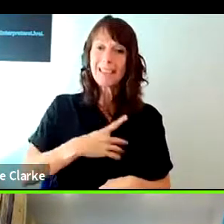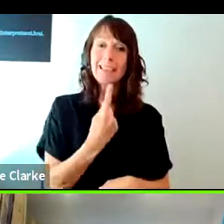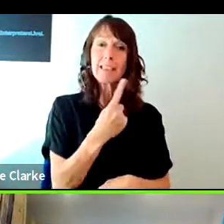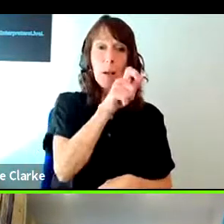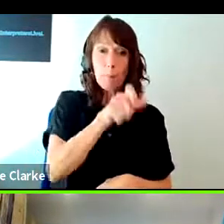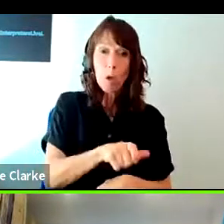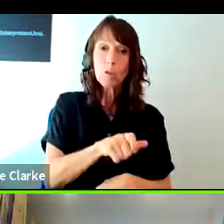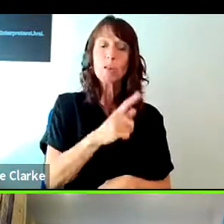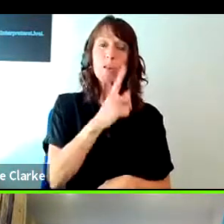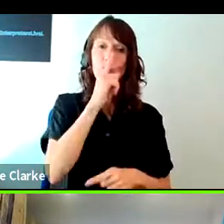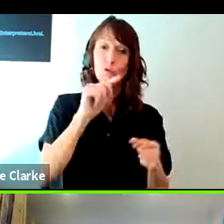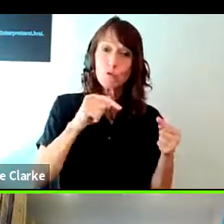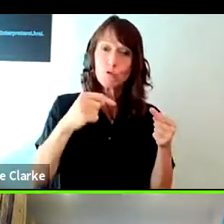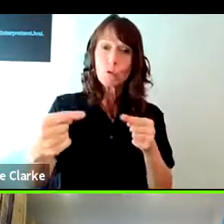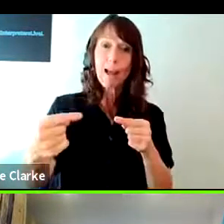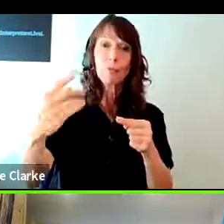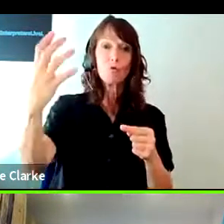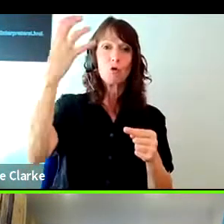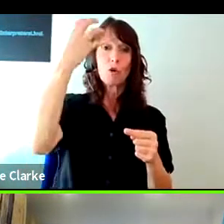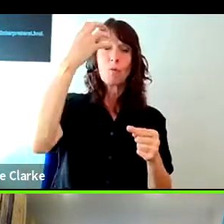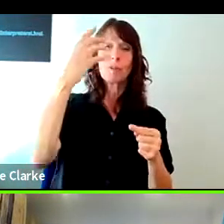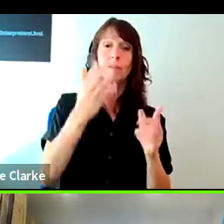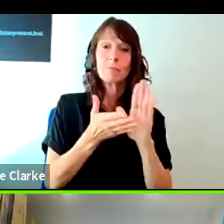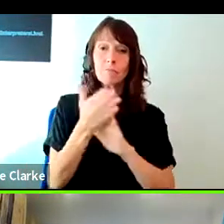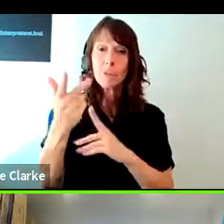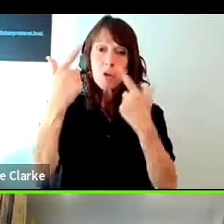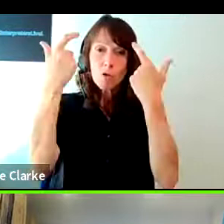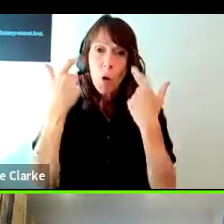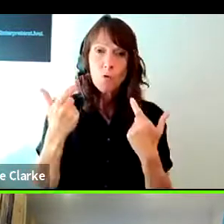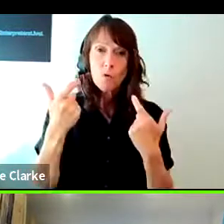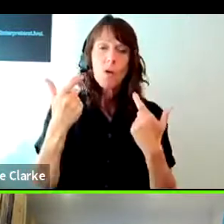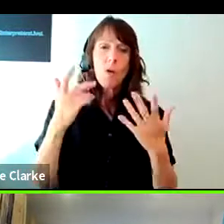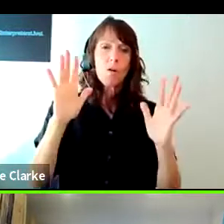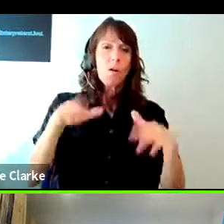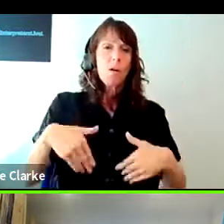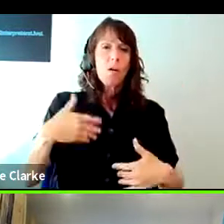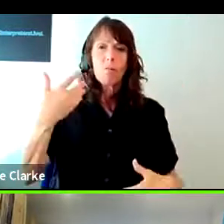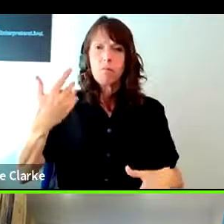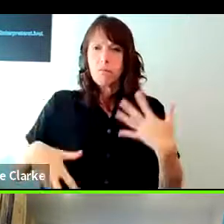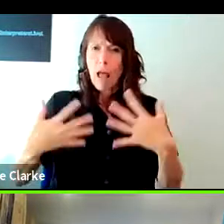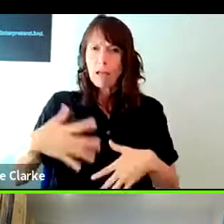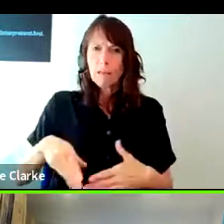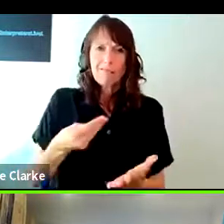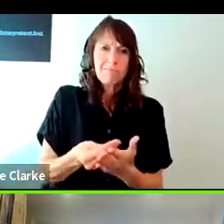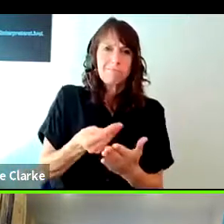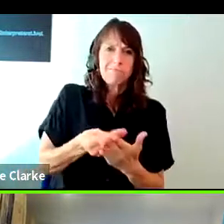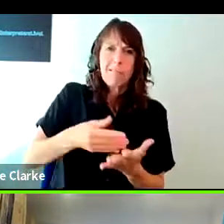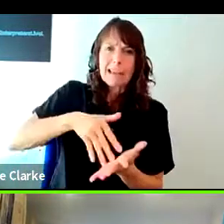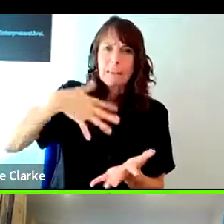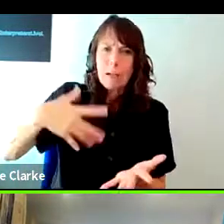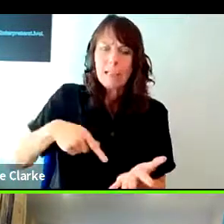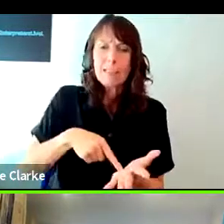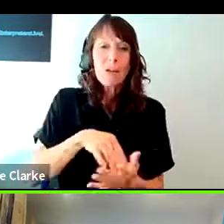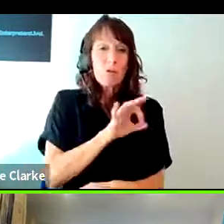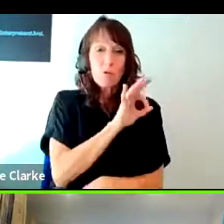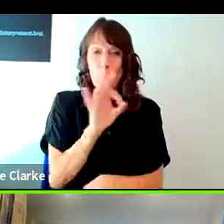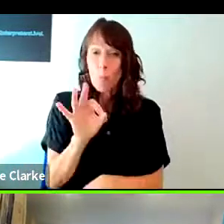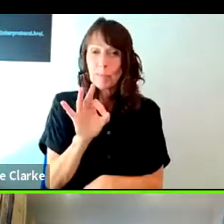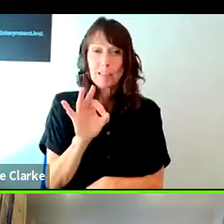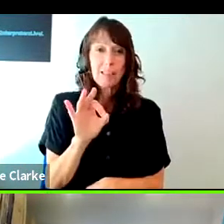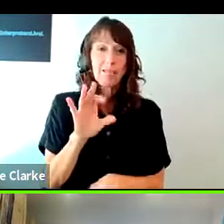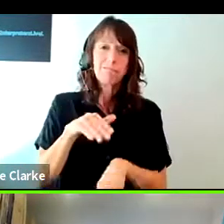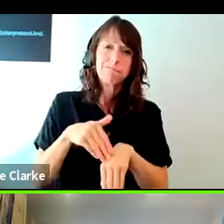person to go to court with all the hassle and cost that entails. So almost nobody did, but